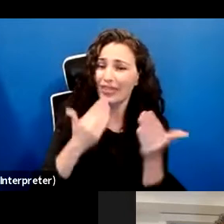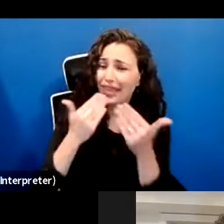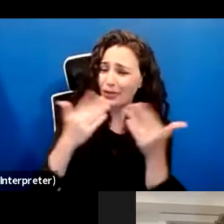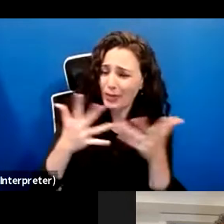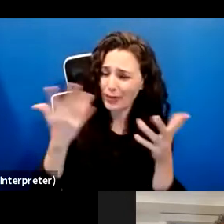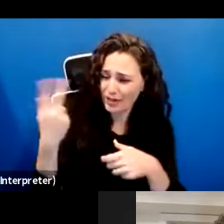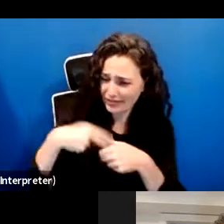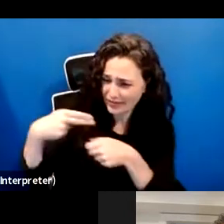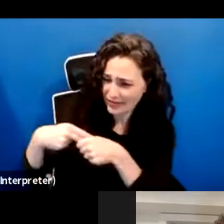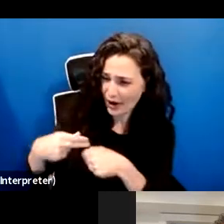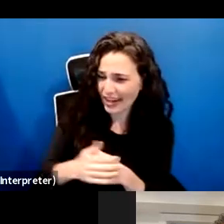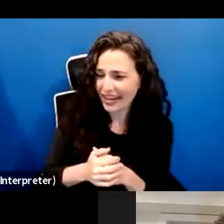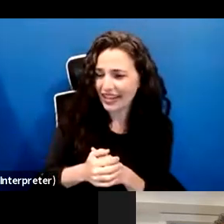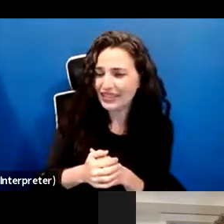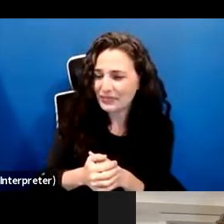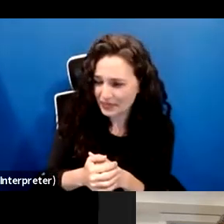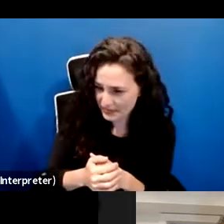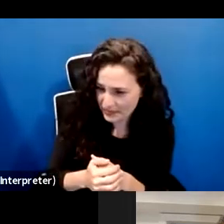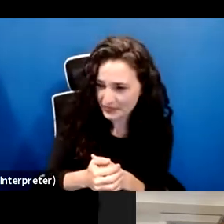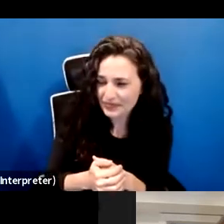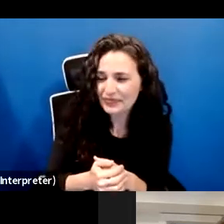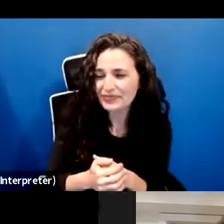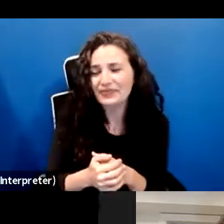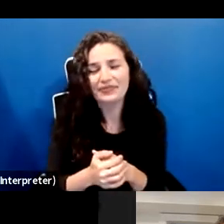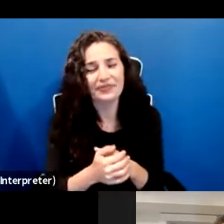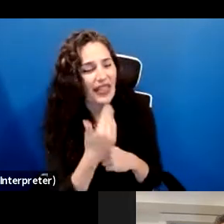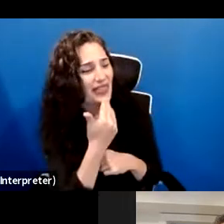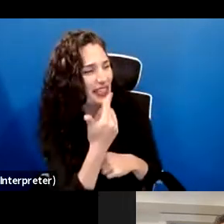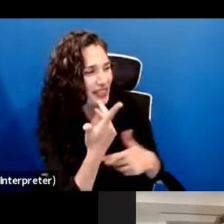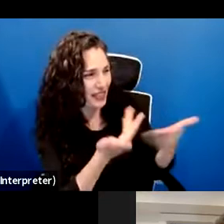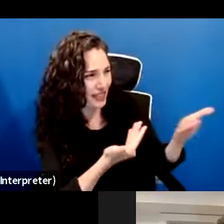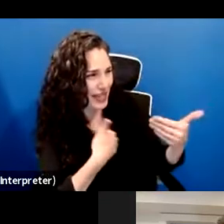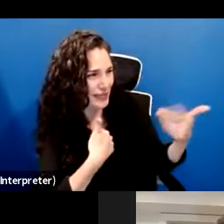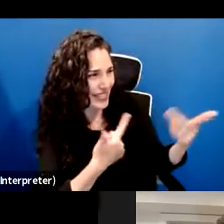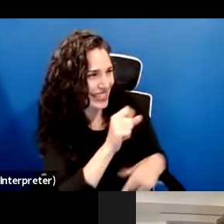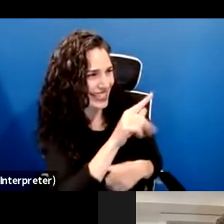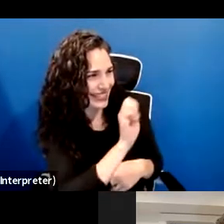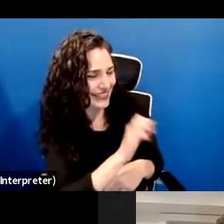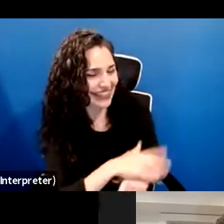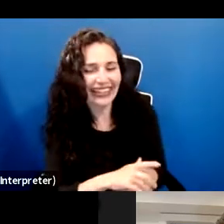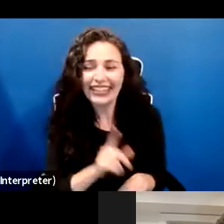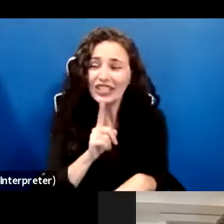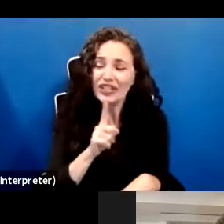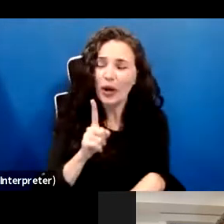Thank you for having me, Steve. Yeah. So, I feel like a great place to start off with this is,